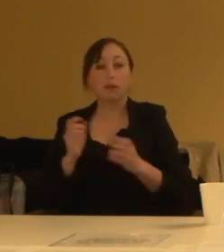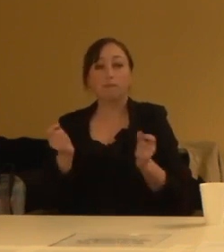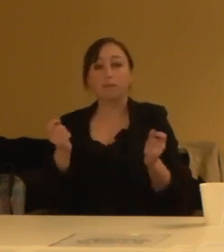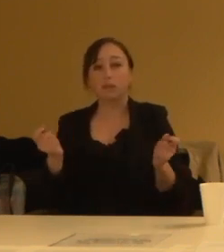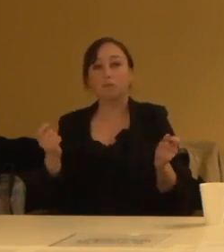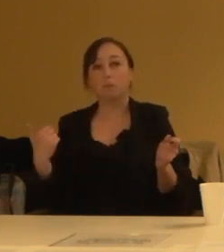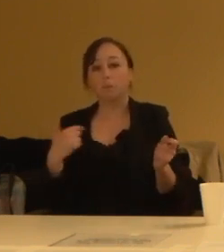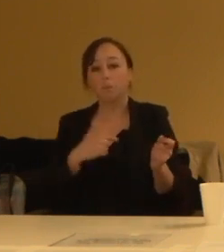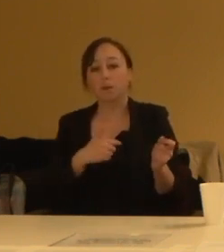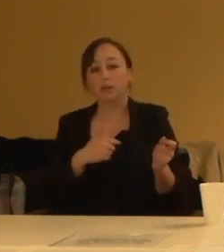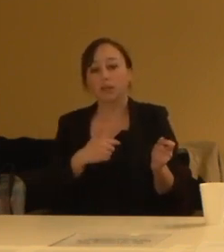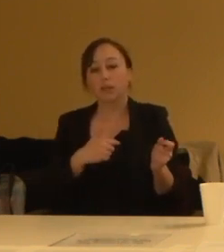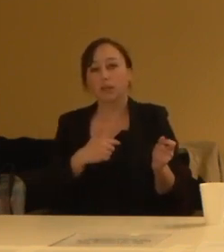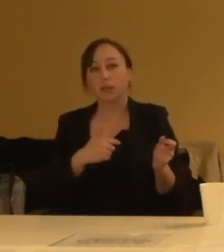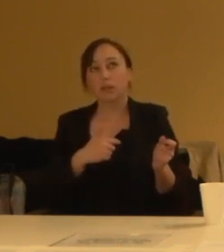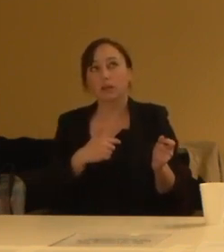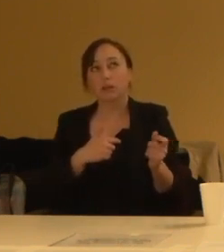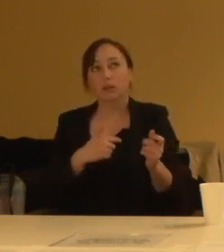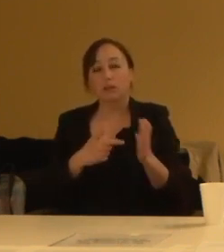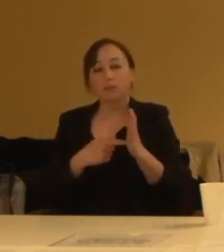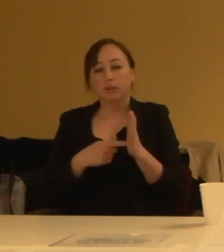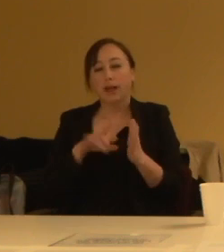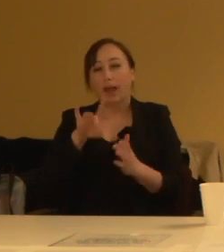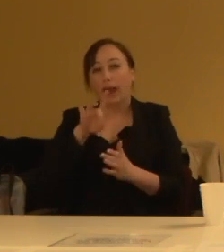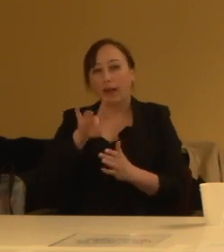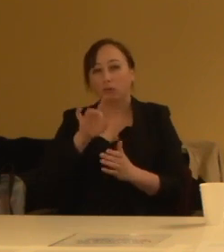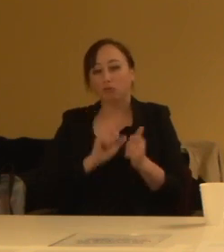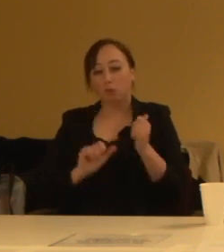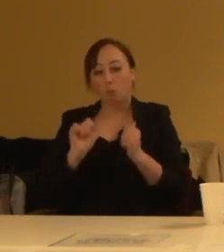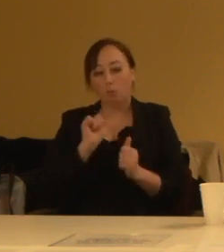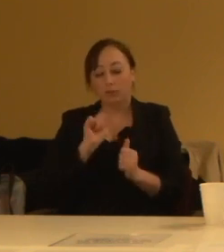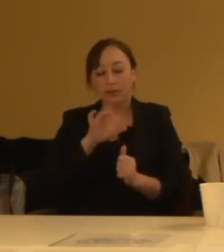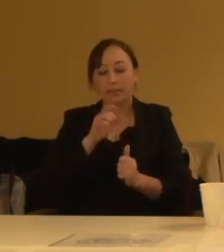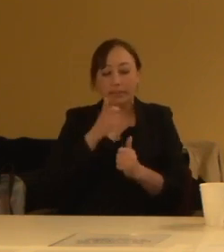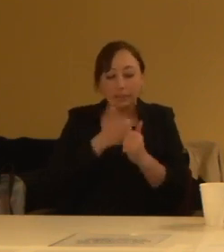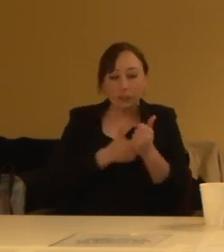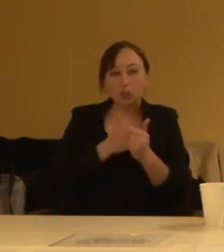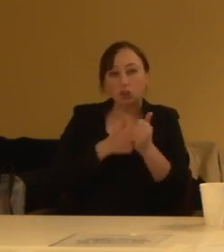pieces in varying stages of development. We do two workshops,